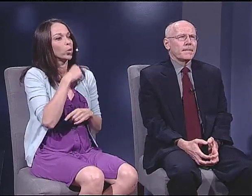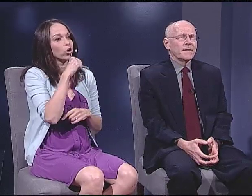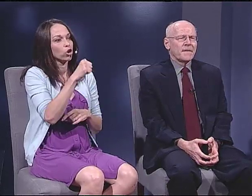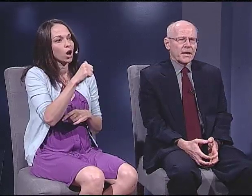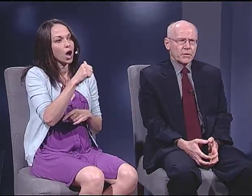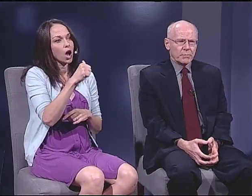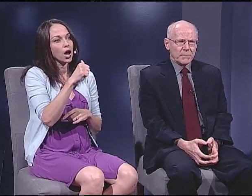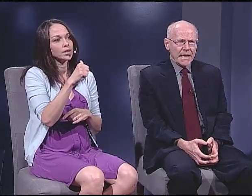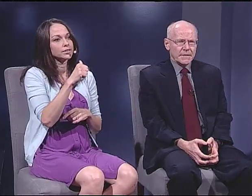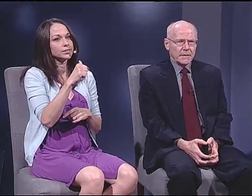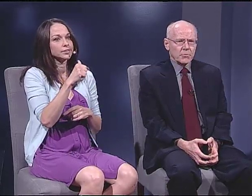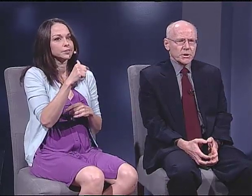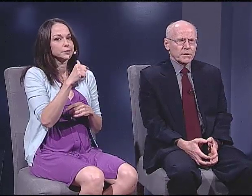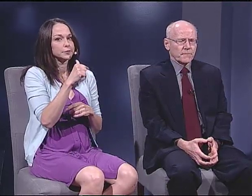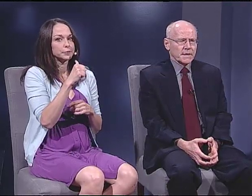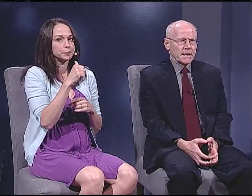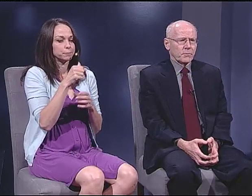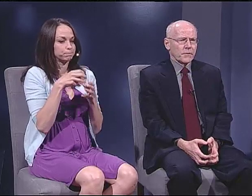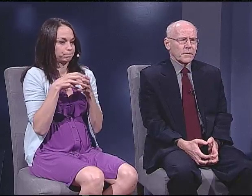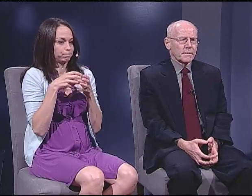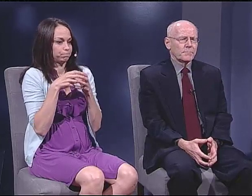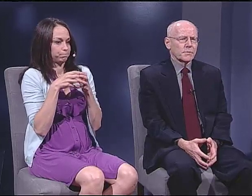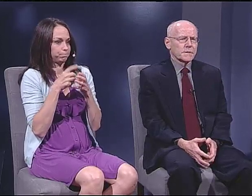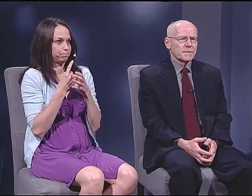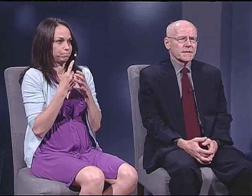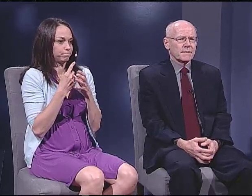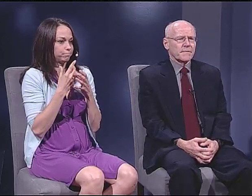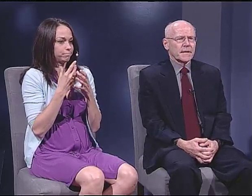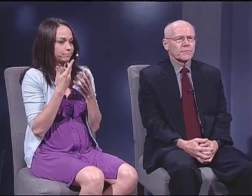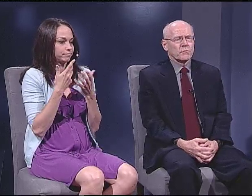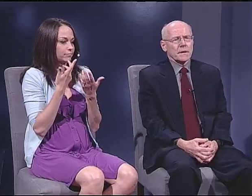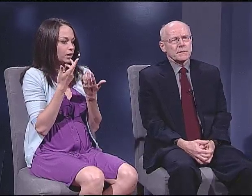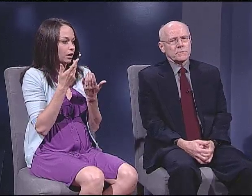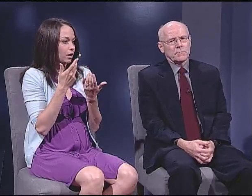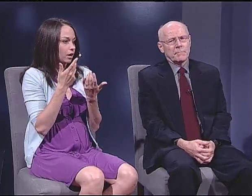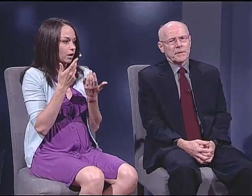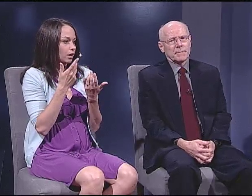in a vacuum when we ask the question, for example whether or not persons of the same faith have a right to marry